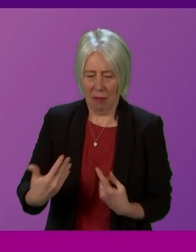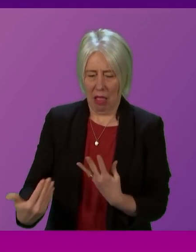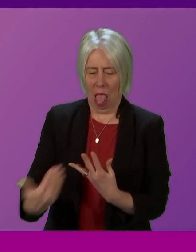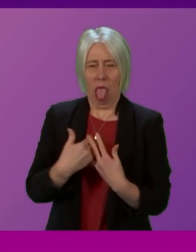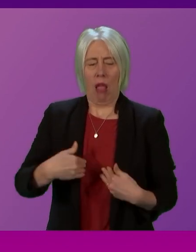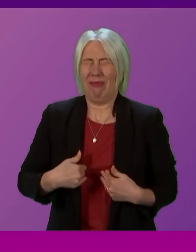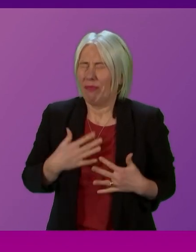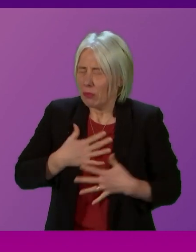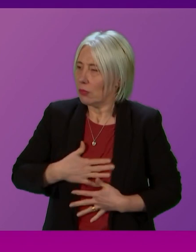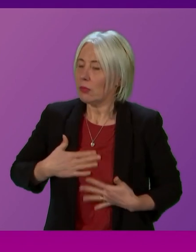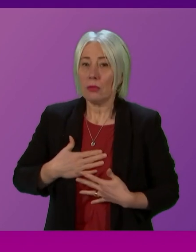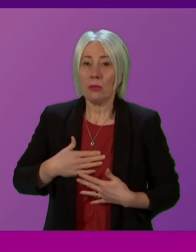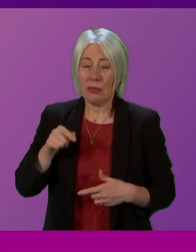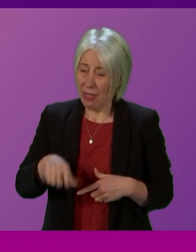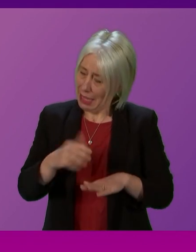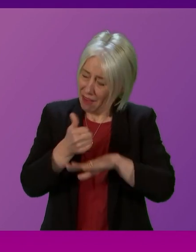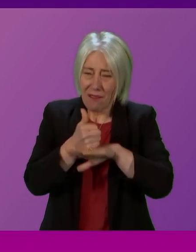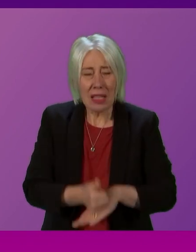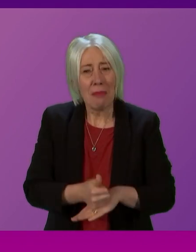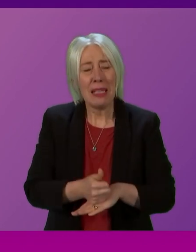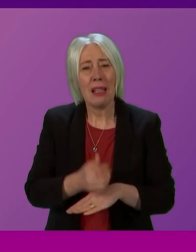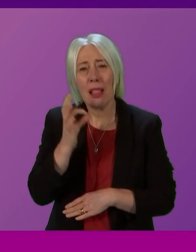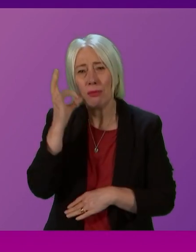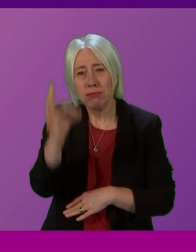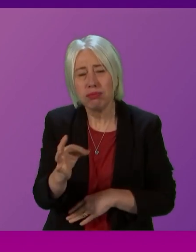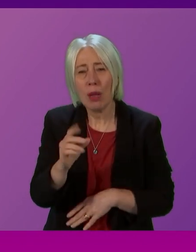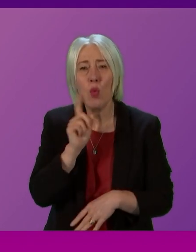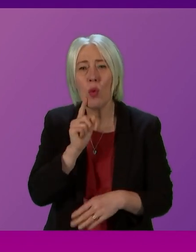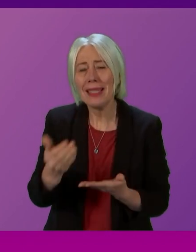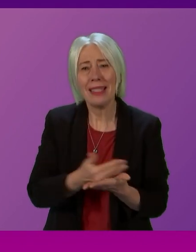This is a fundamental question about women’s safety.